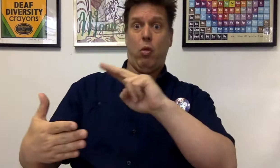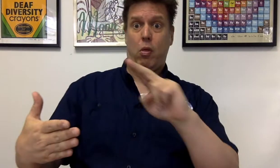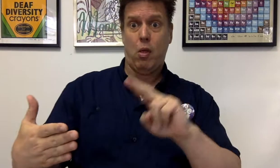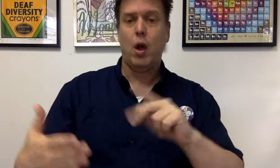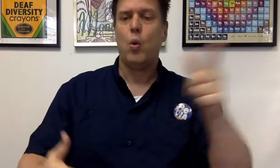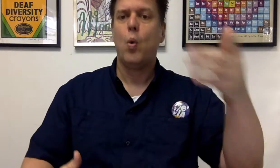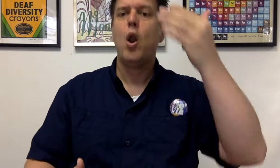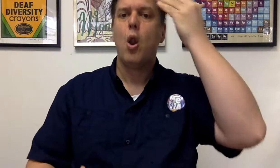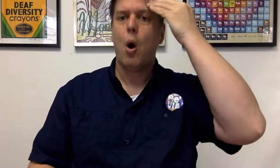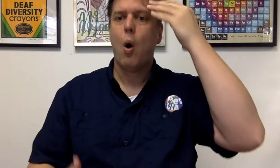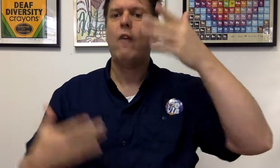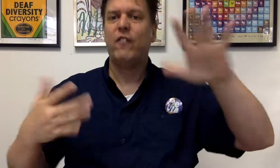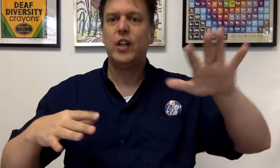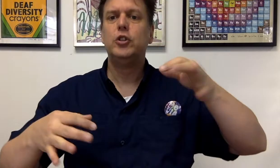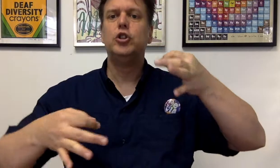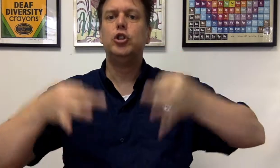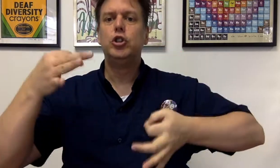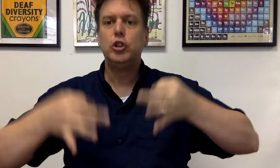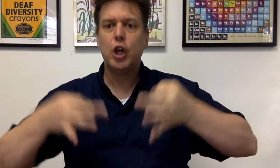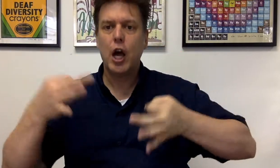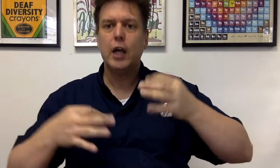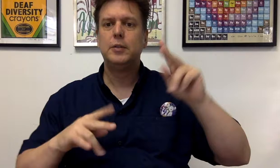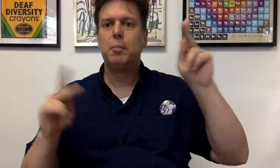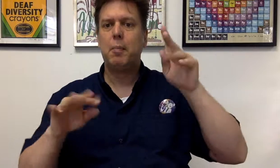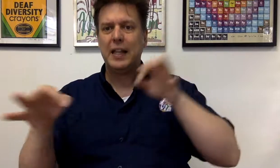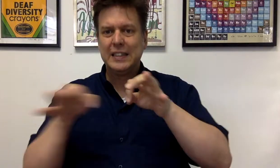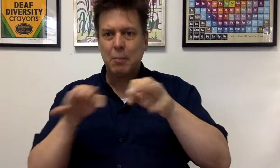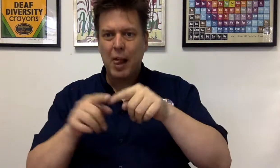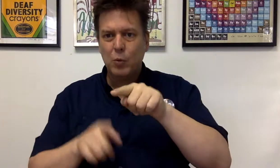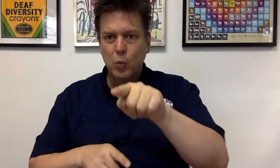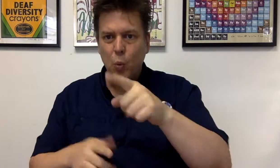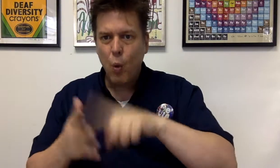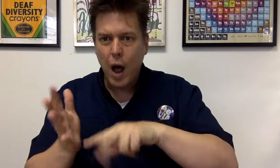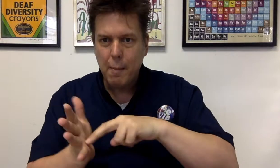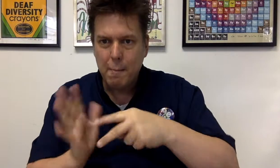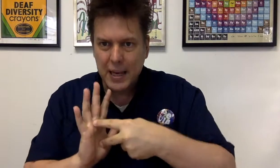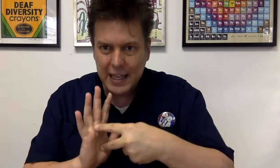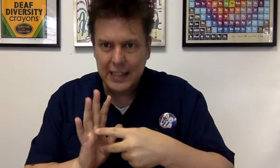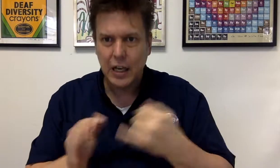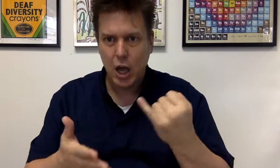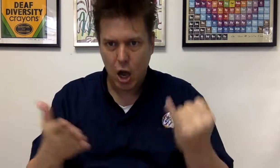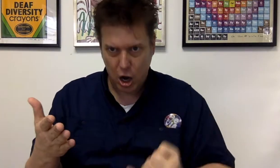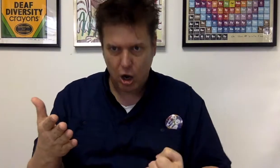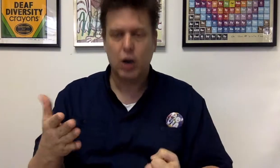you have this degree you will know how to judge. You know because people have